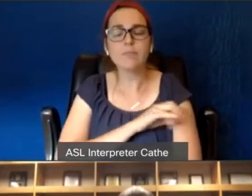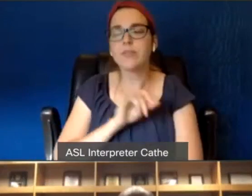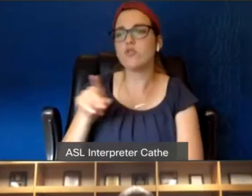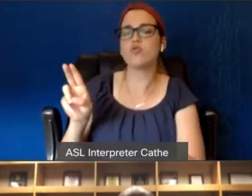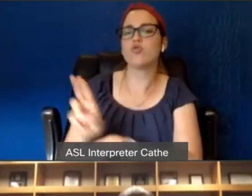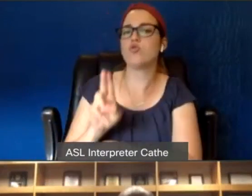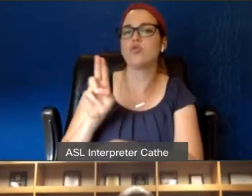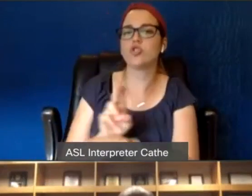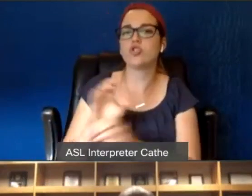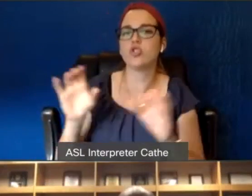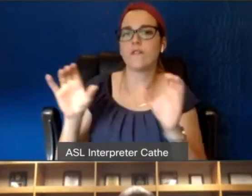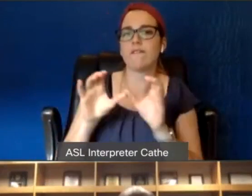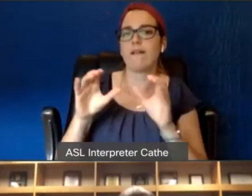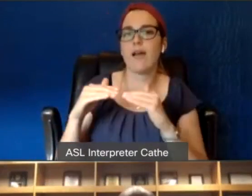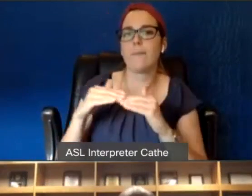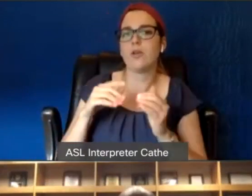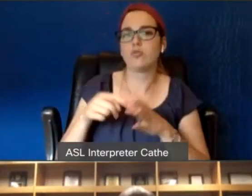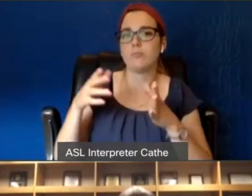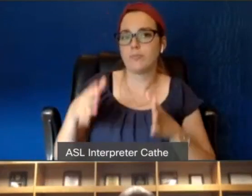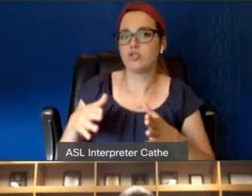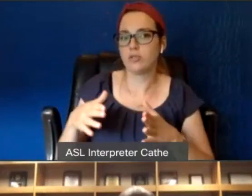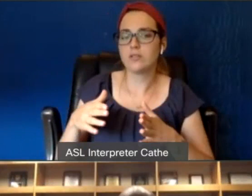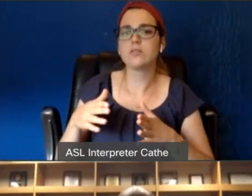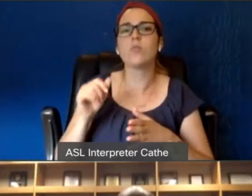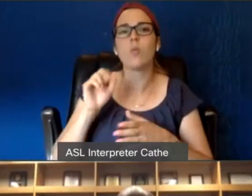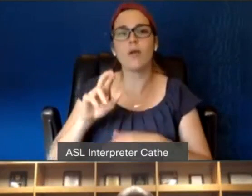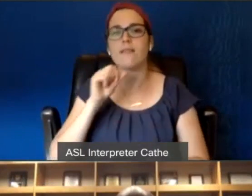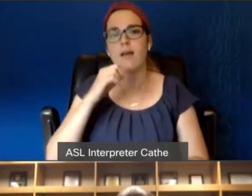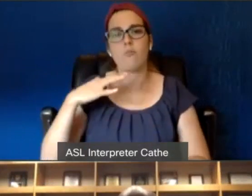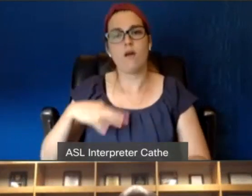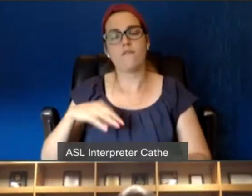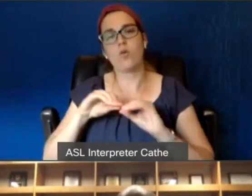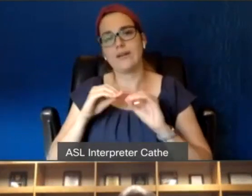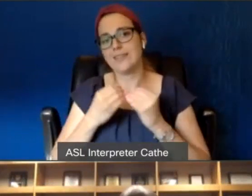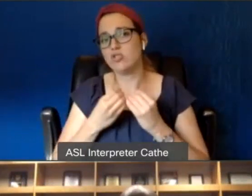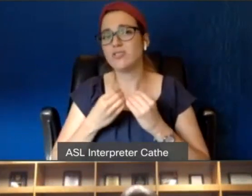the nonprofit recovery organizations, there's so much help out there that they're willing